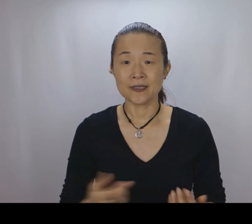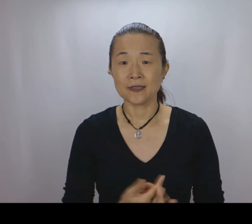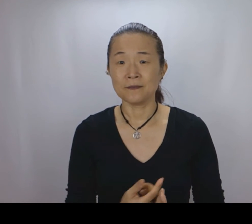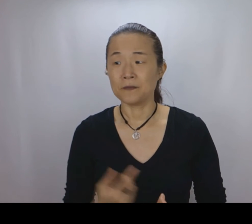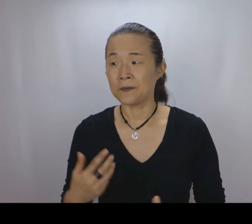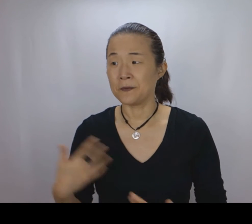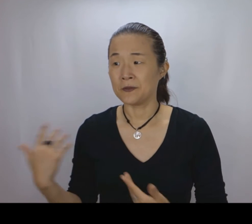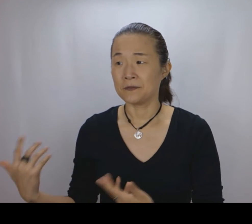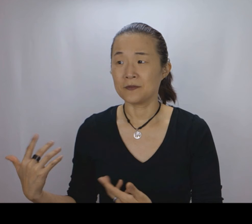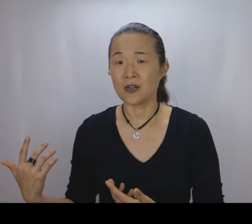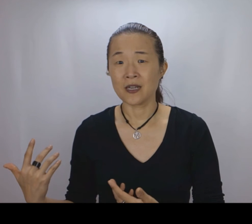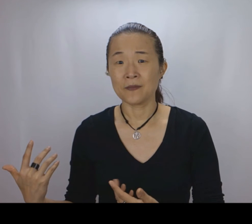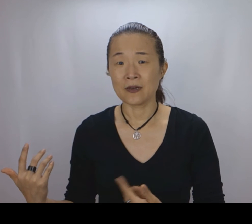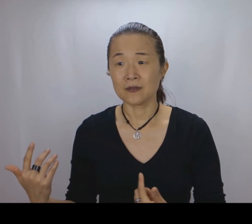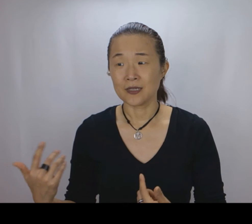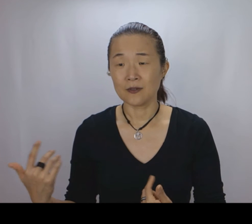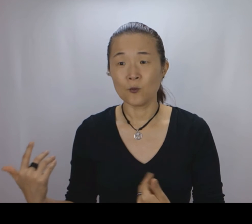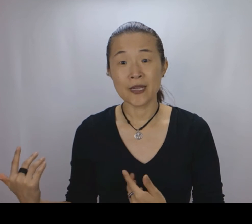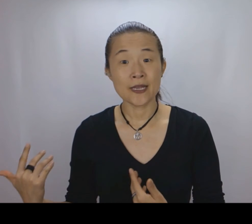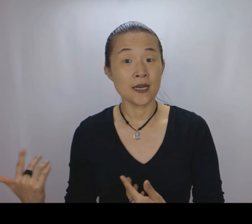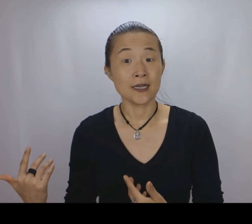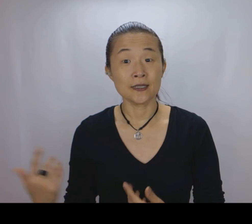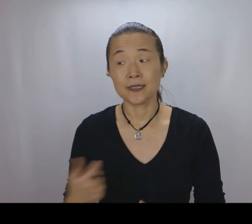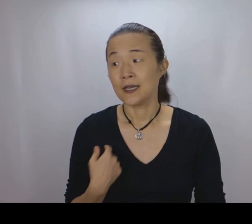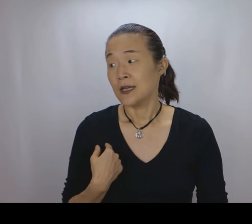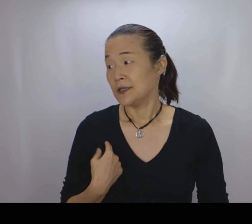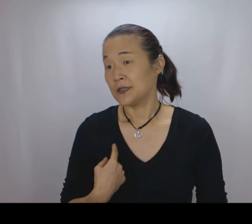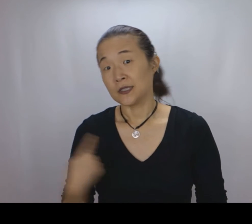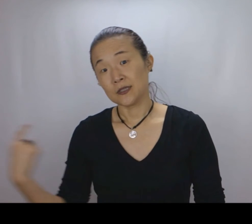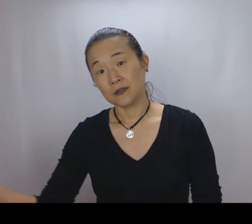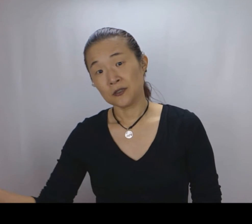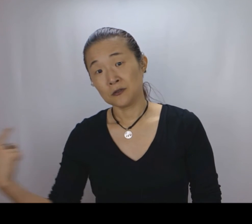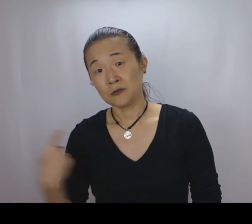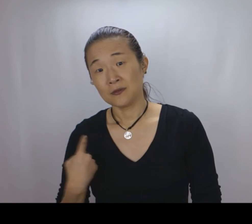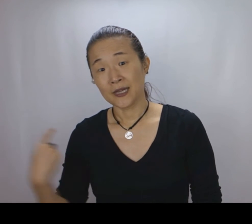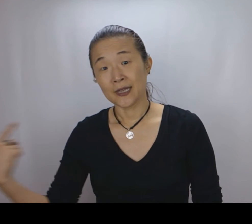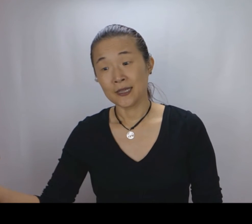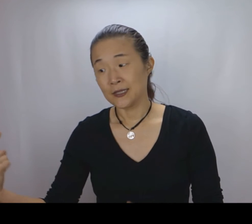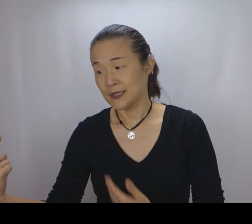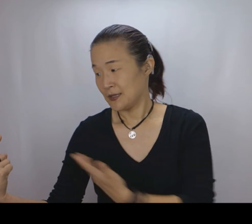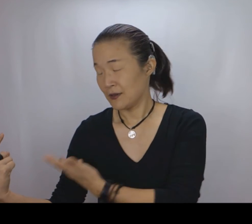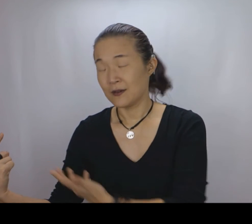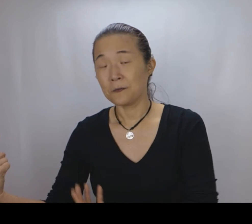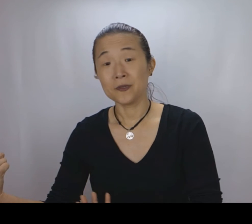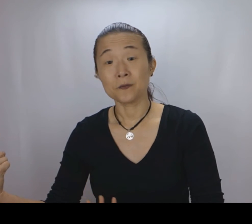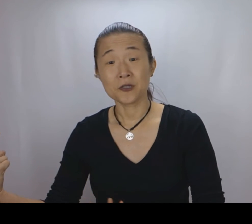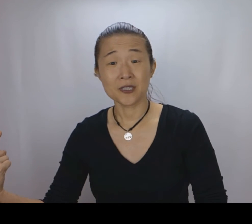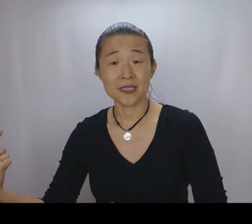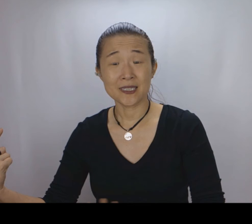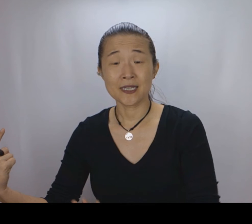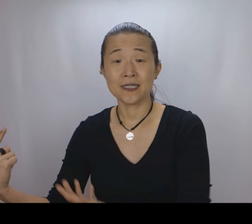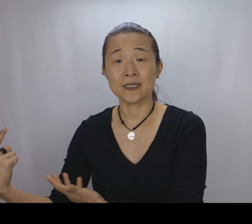So if you're talking about we/us you just do like this...Hopefully the person is standing next to you